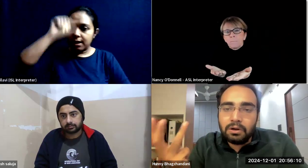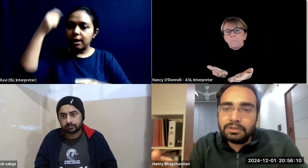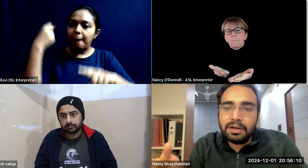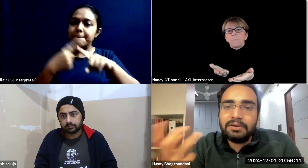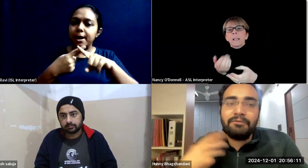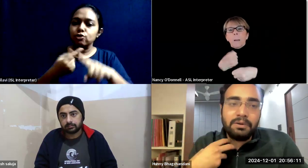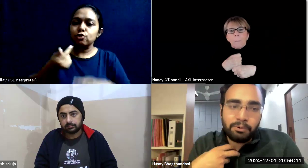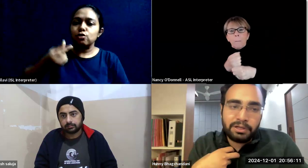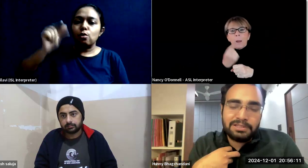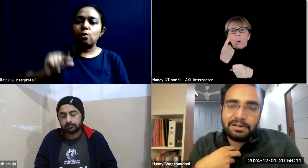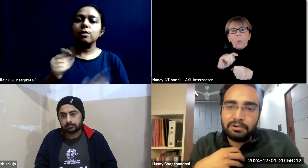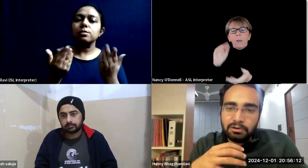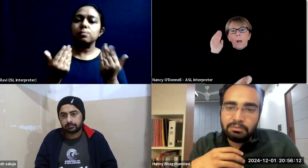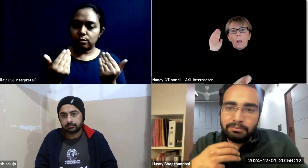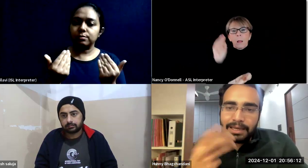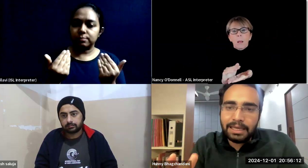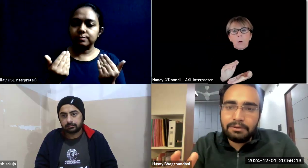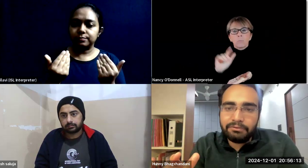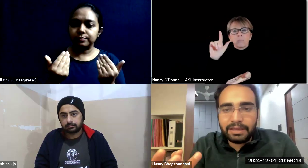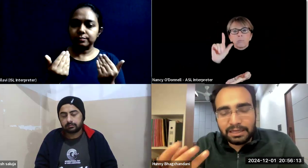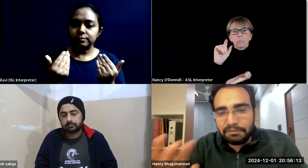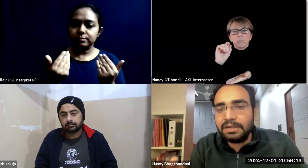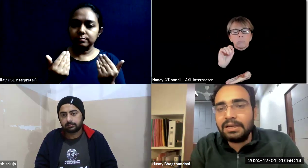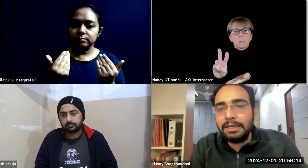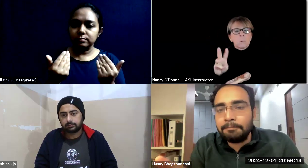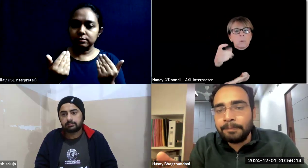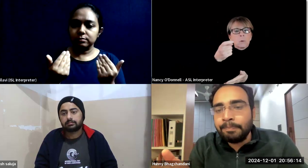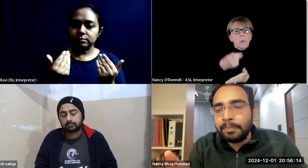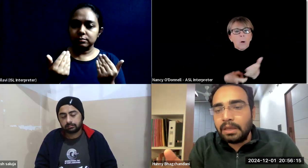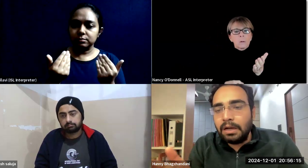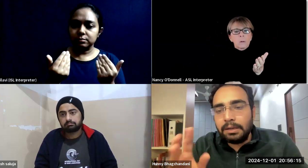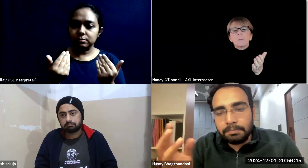Or third, what product which we are making, we can definitely have